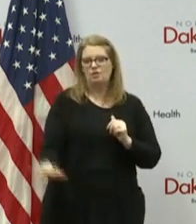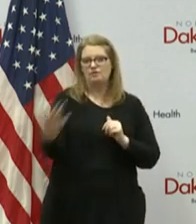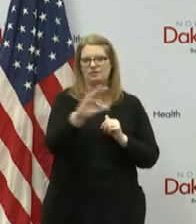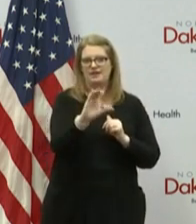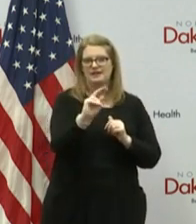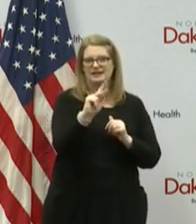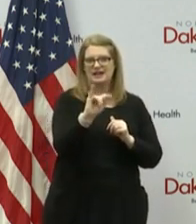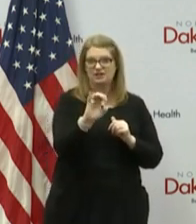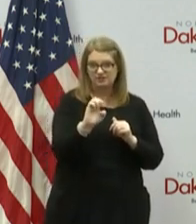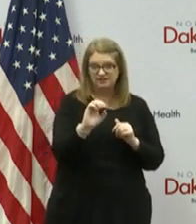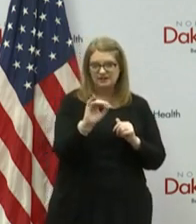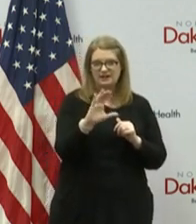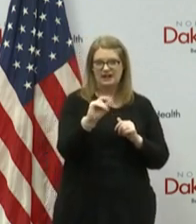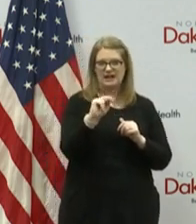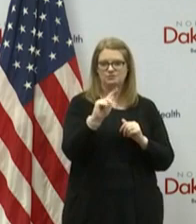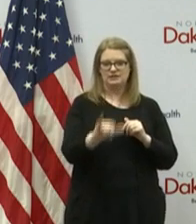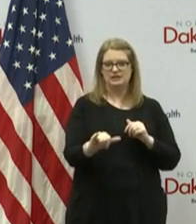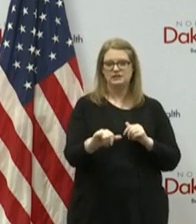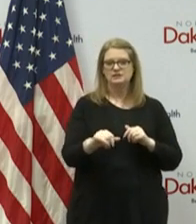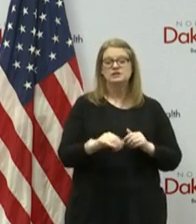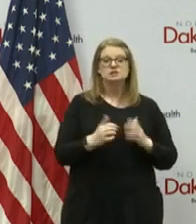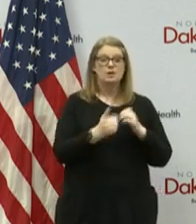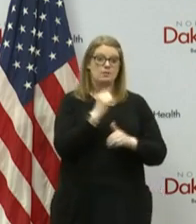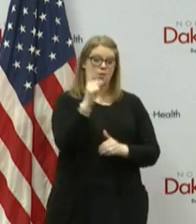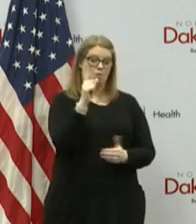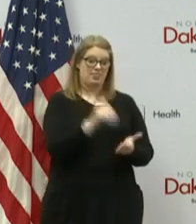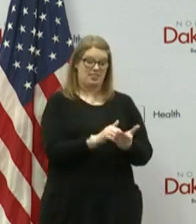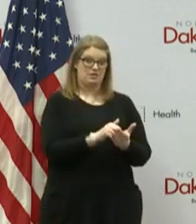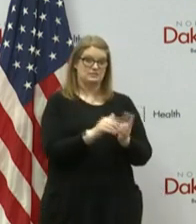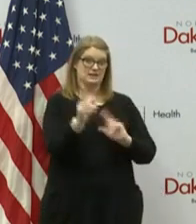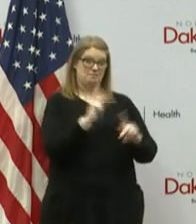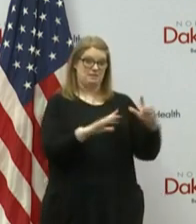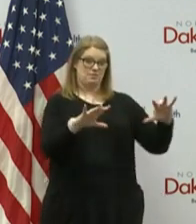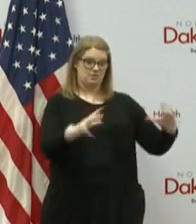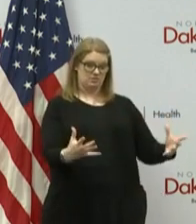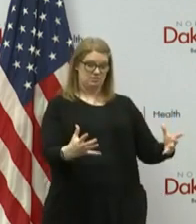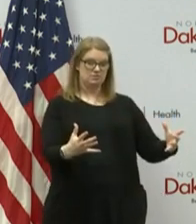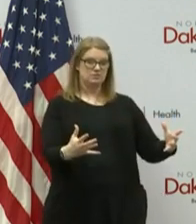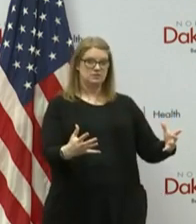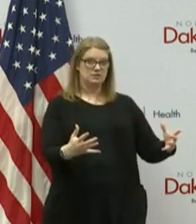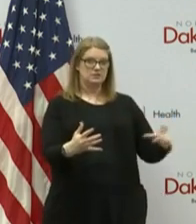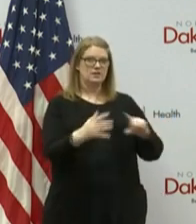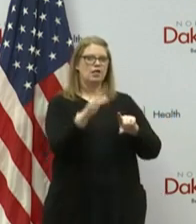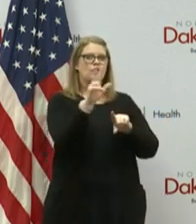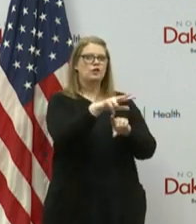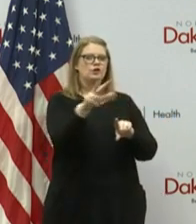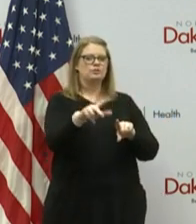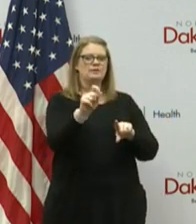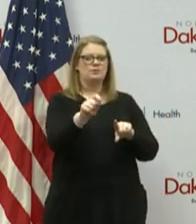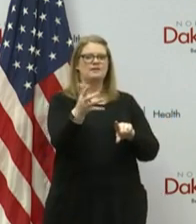TESTING BY COUNTY THE NUMBER OF TESTS CONDUCTED BY 1000 INDIVIDUALS IN THE COUNTY.